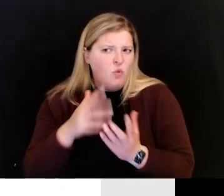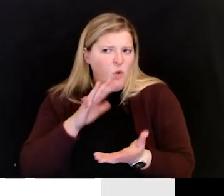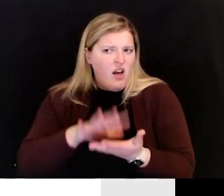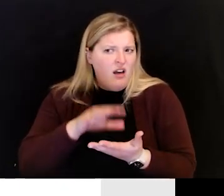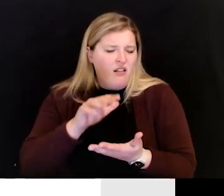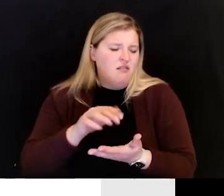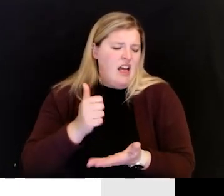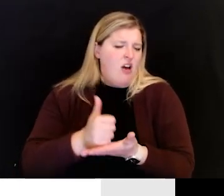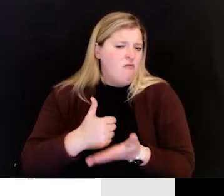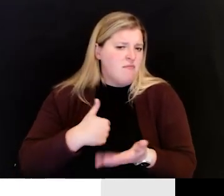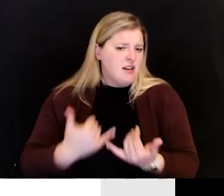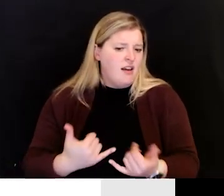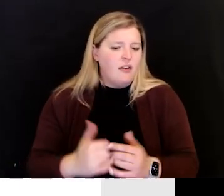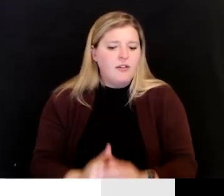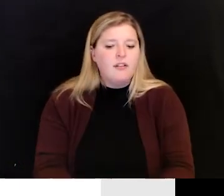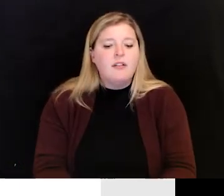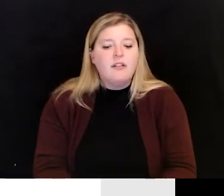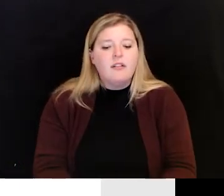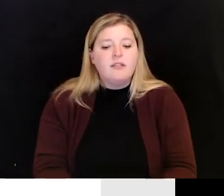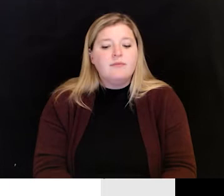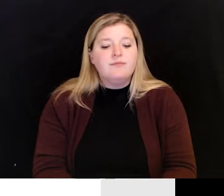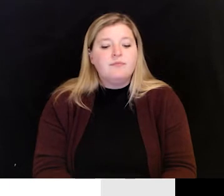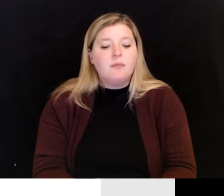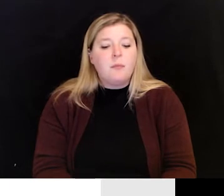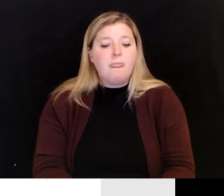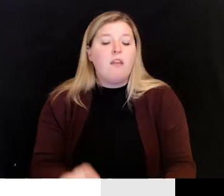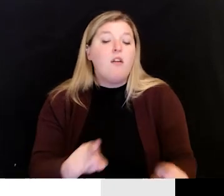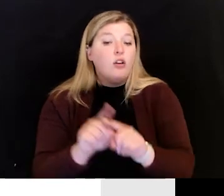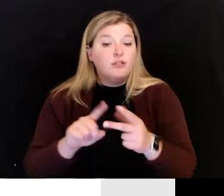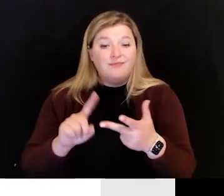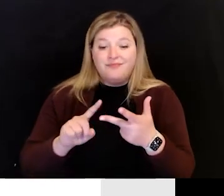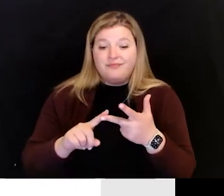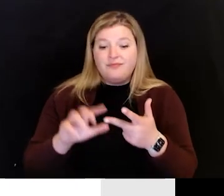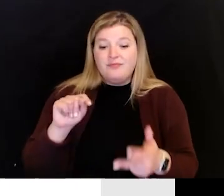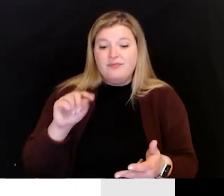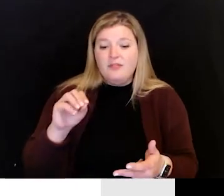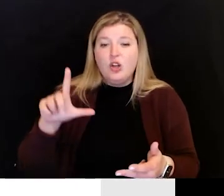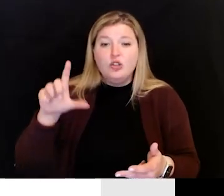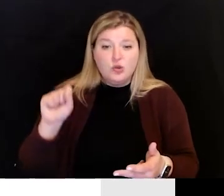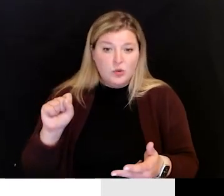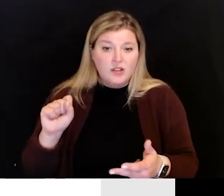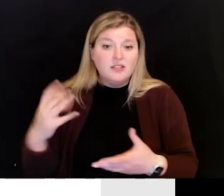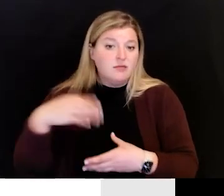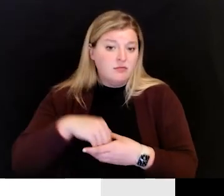And then finally, just incorporating tools into the review processes.